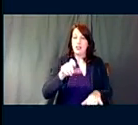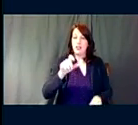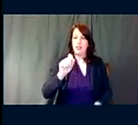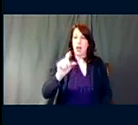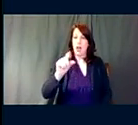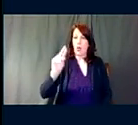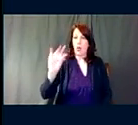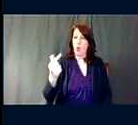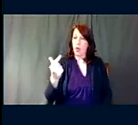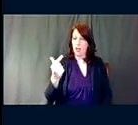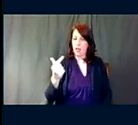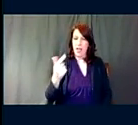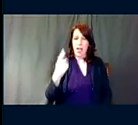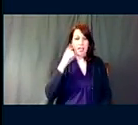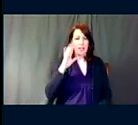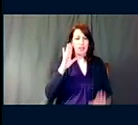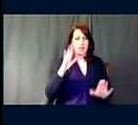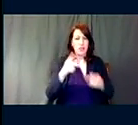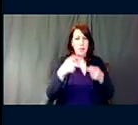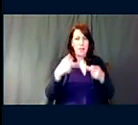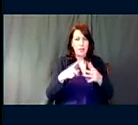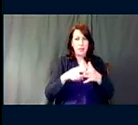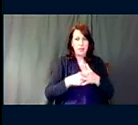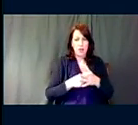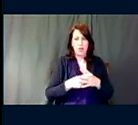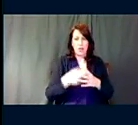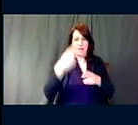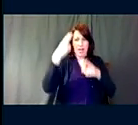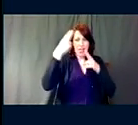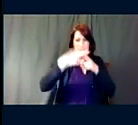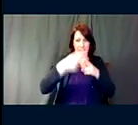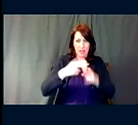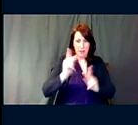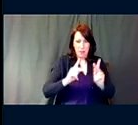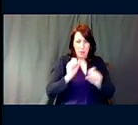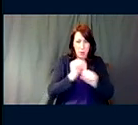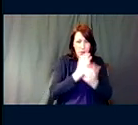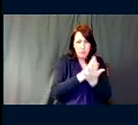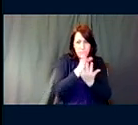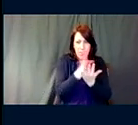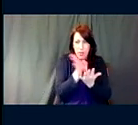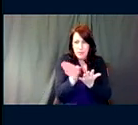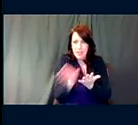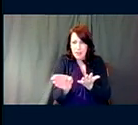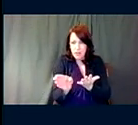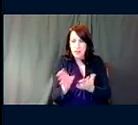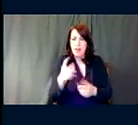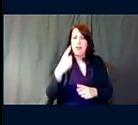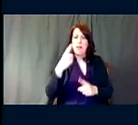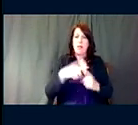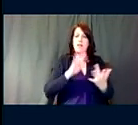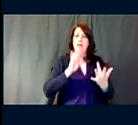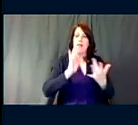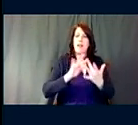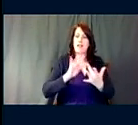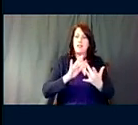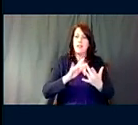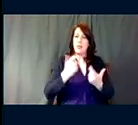ACTUALLY. IT'S WWW.POVERTYACTIONLAB.ORG, YOU'RE GOING TO FIND THE NAMES OF PEOPLE WORKING IN ALL THE SECTORS AS WELL AS CONTACT, WE